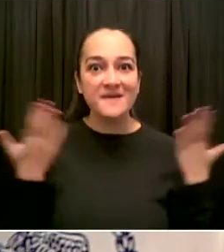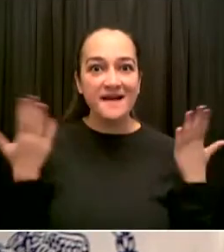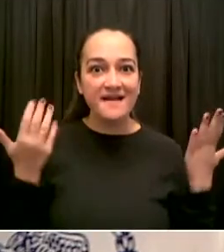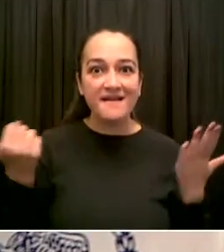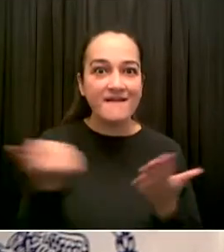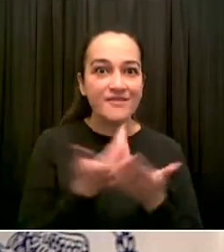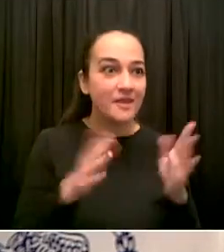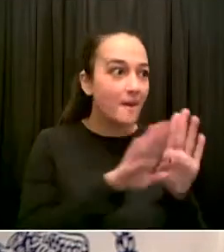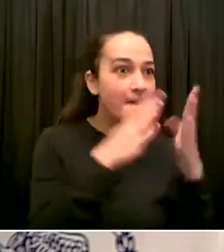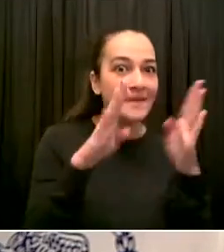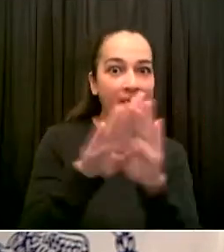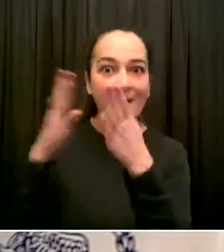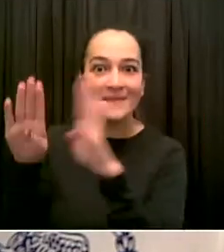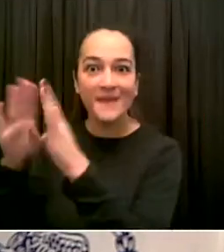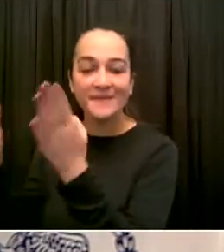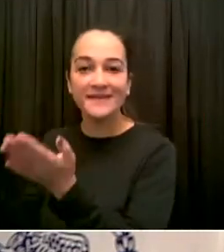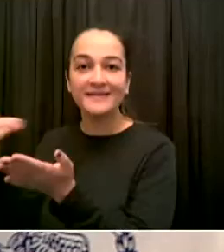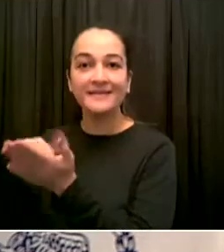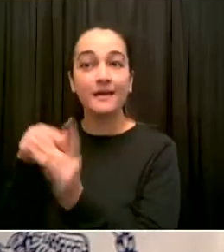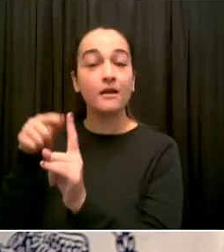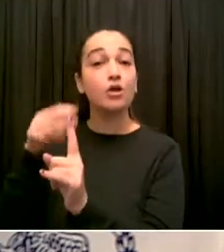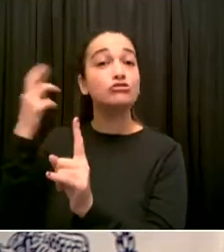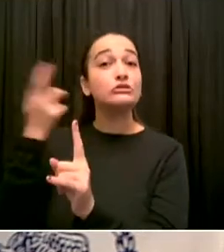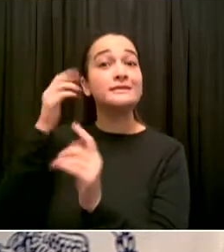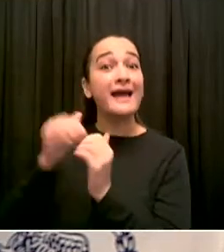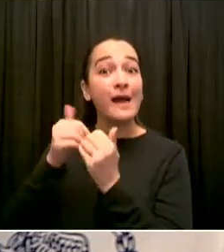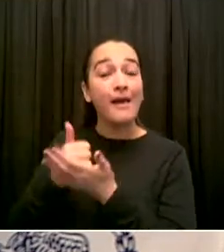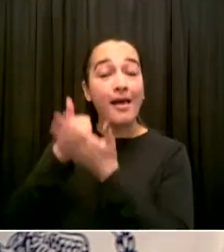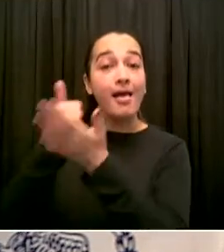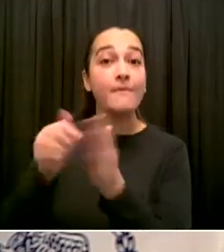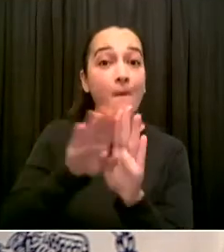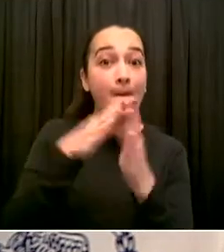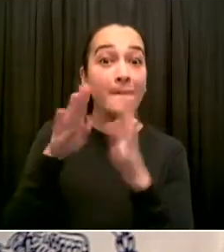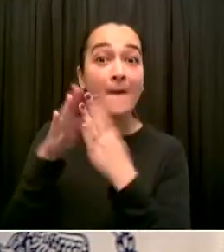NEW YORK CITY IS COMING BACK.